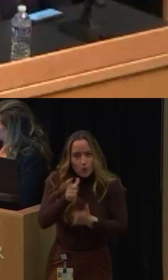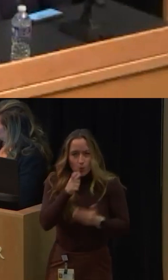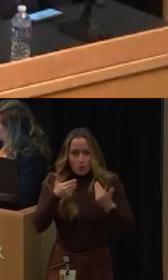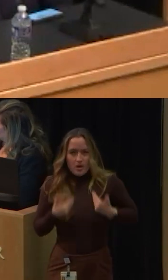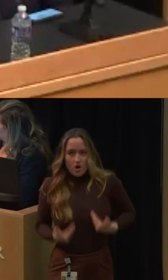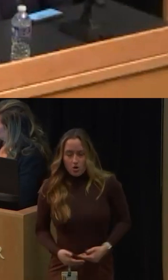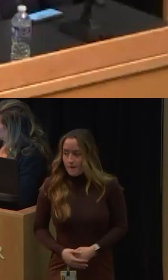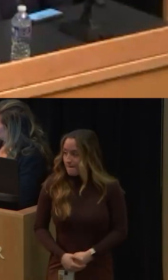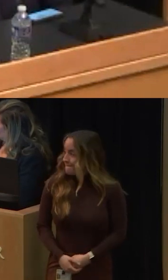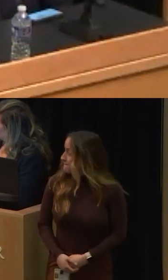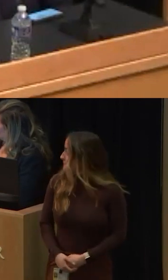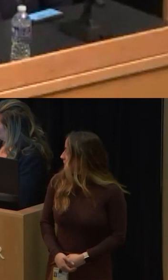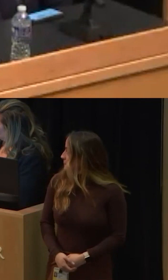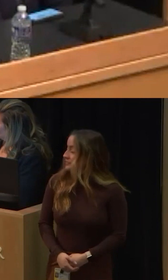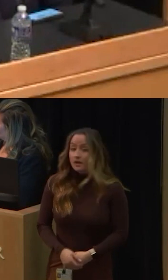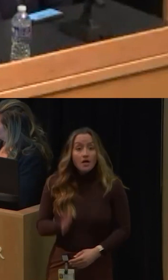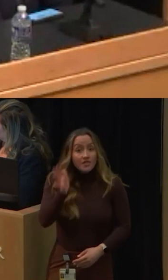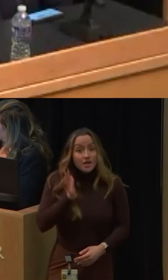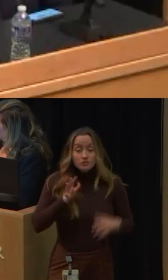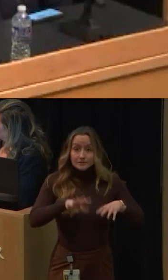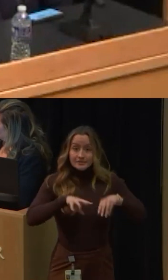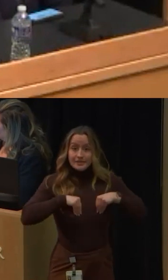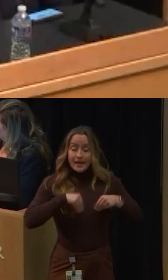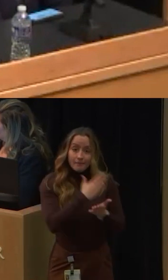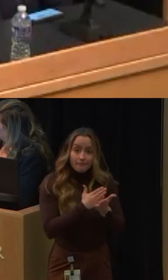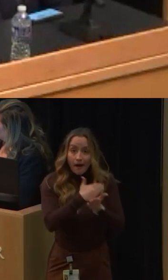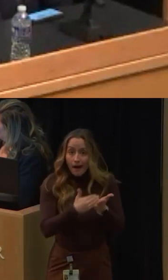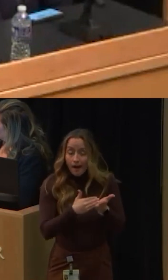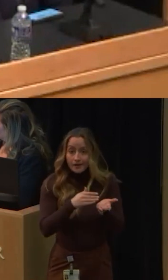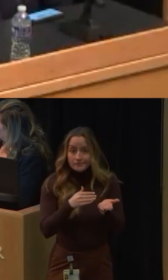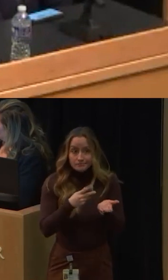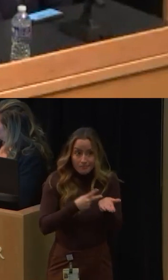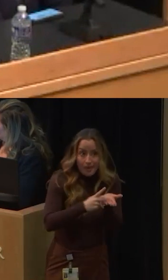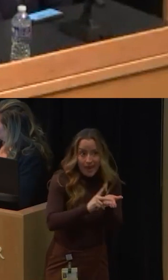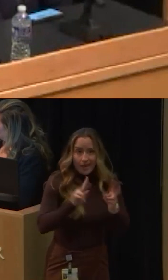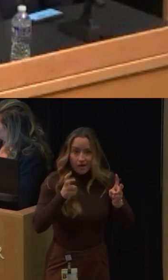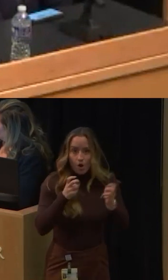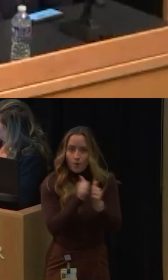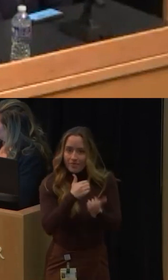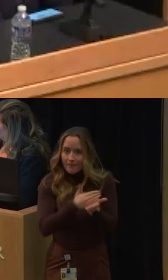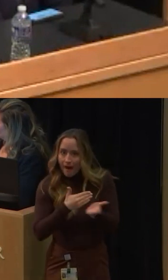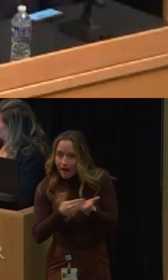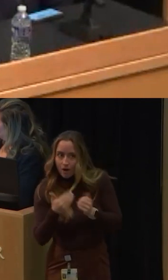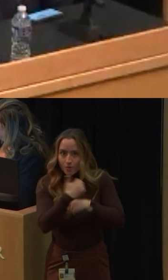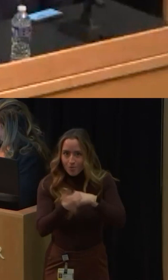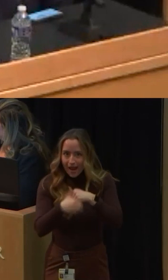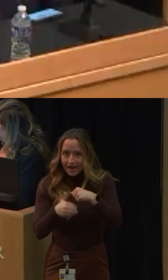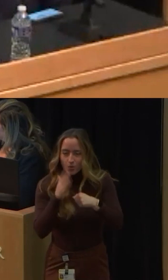and everybody- - They used to take, they used to take pies as payment. - Yes. Or bread, or I mean, you know. But my thing is that it's,